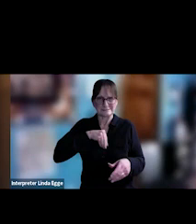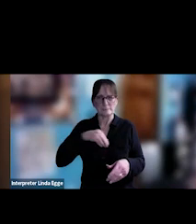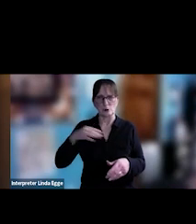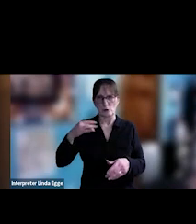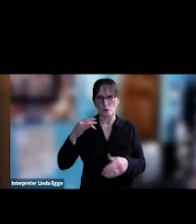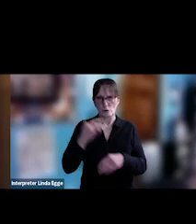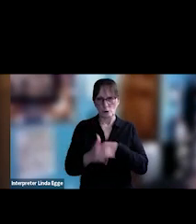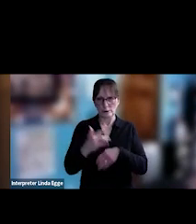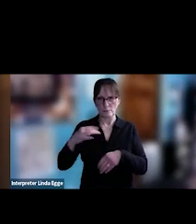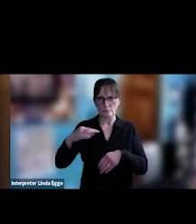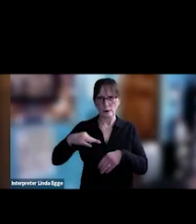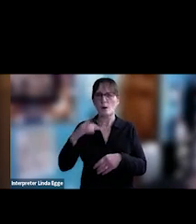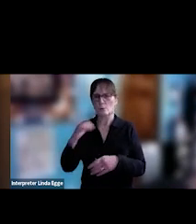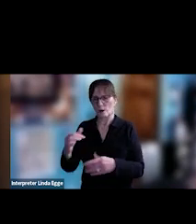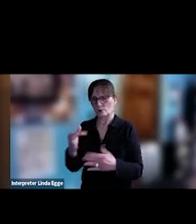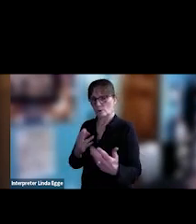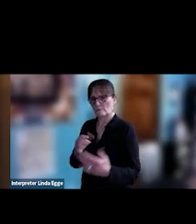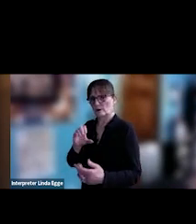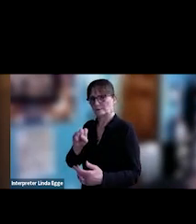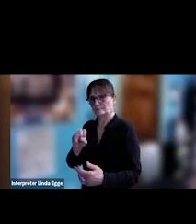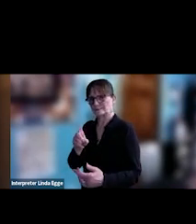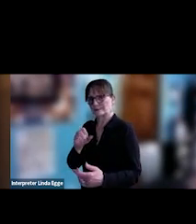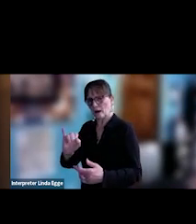for their SSDI application to be processed.